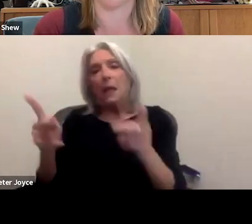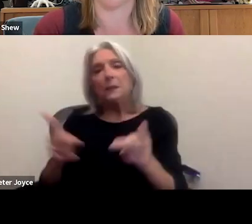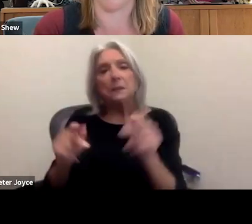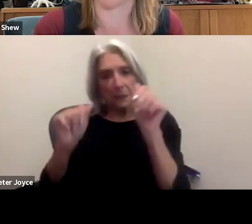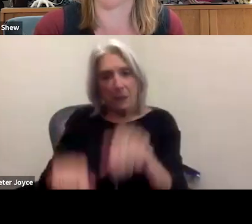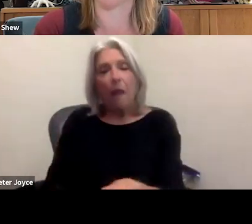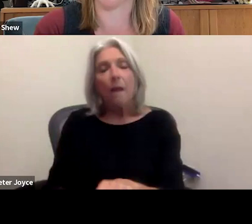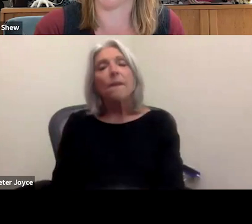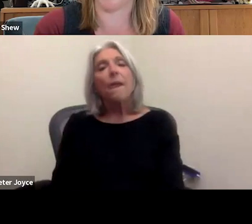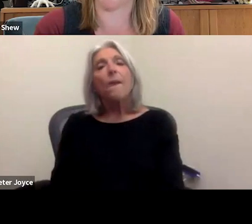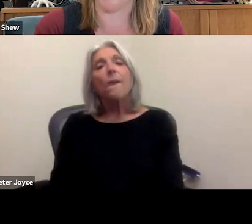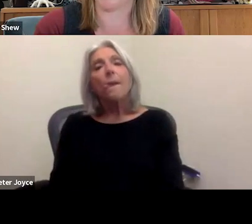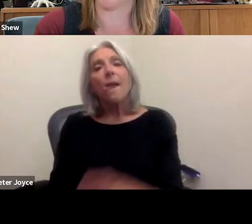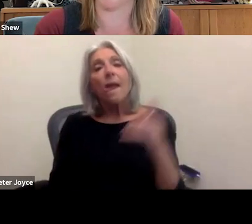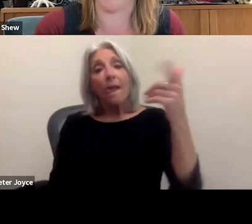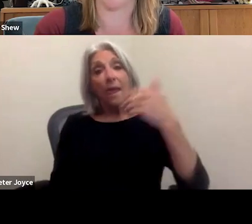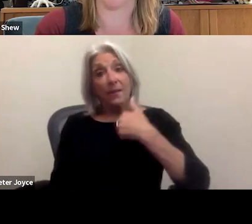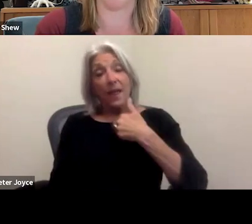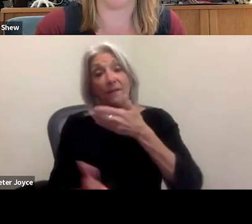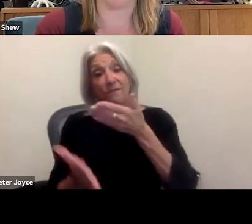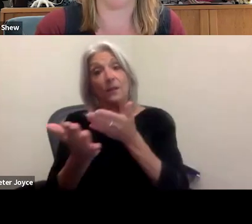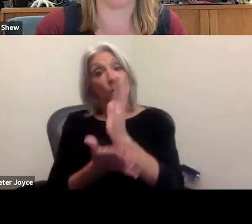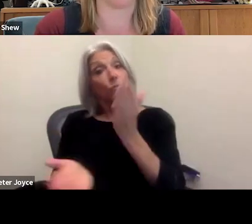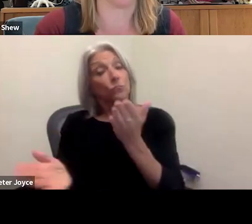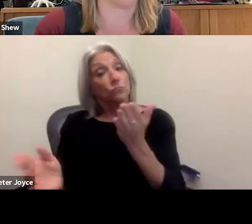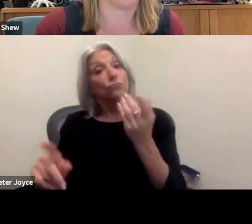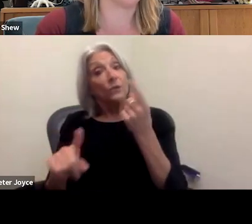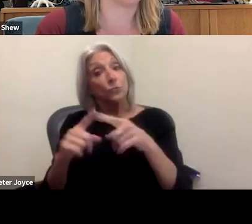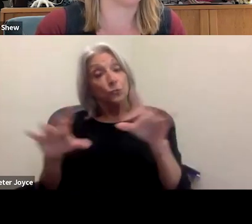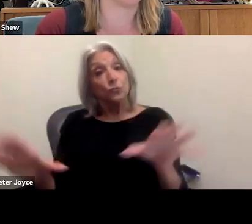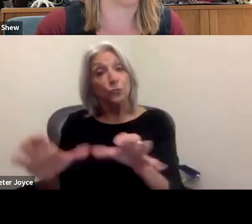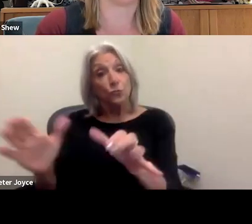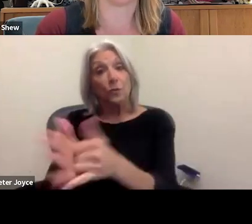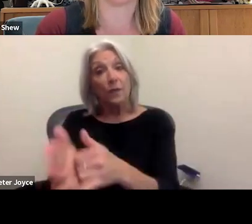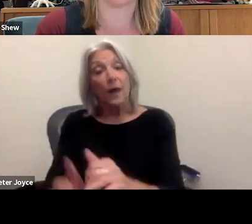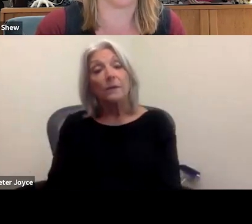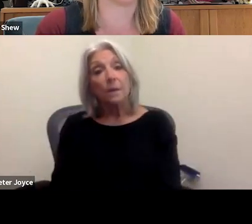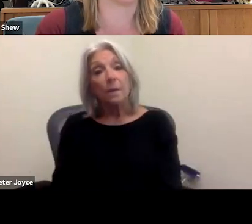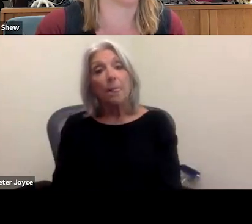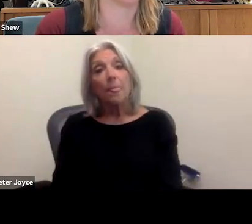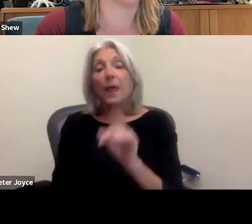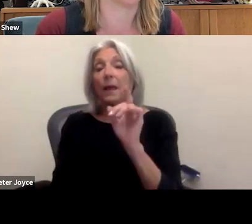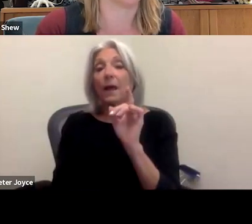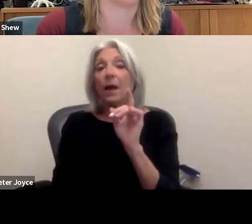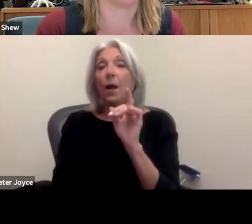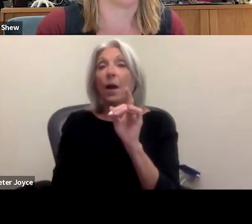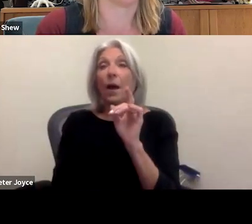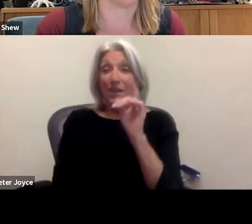They have some sort of legal apparatus for that. And while that might be kind of true-ish, it's not true.